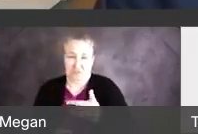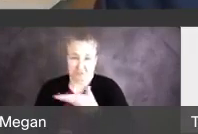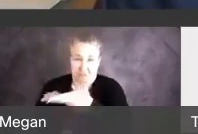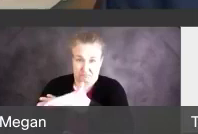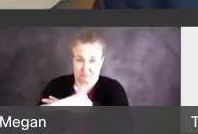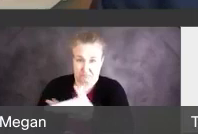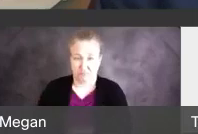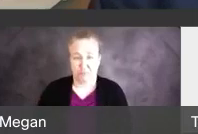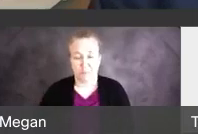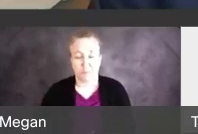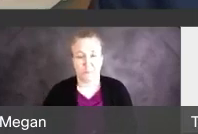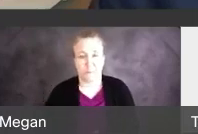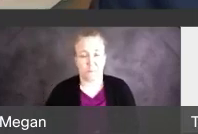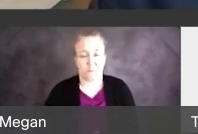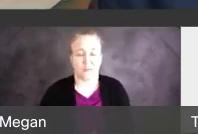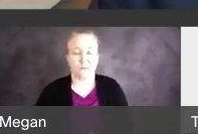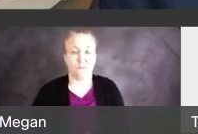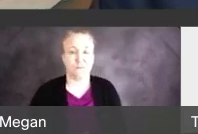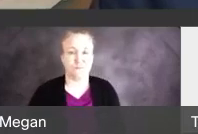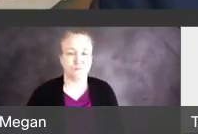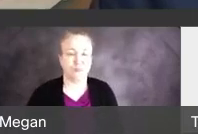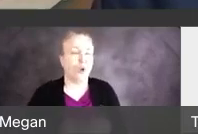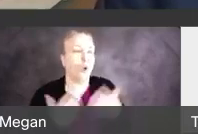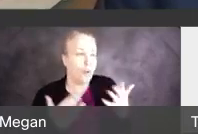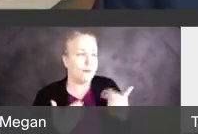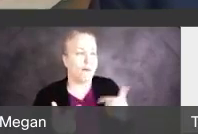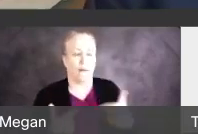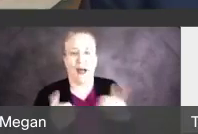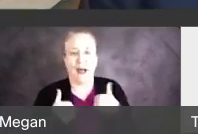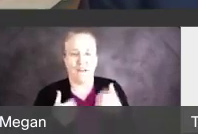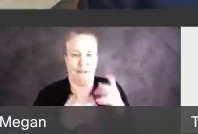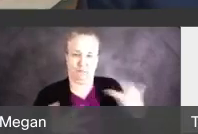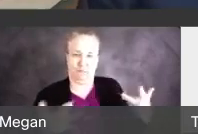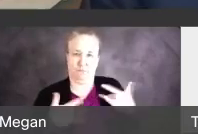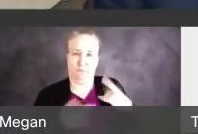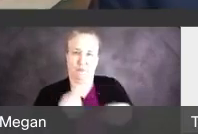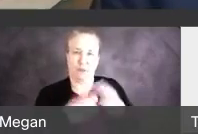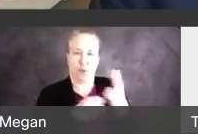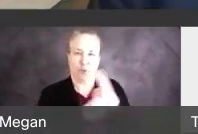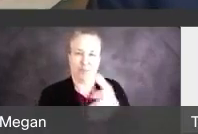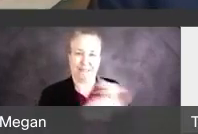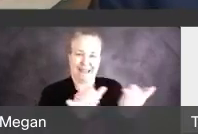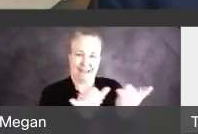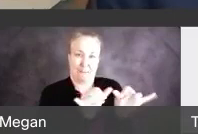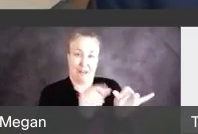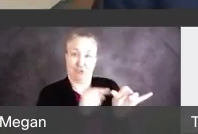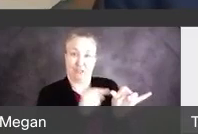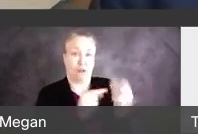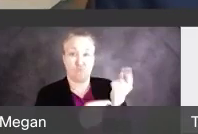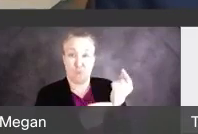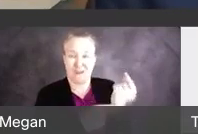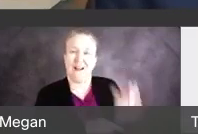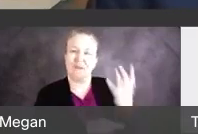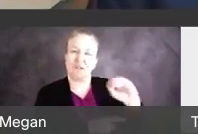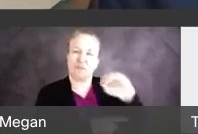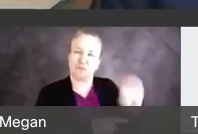[Commissioner Arkoosh] Yeah. So I have a lot of concerns about using the metric of the percent of people in a particular